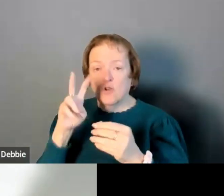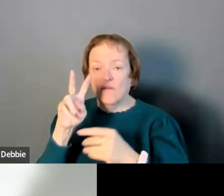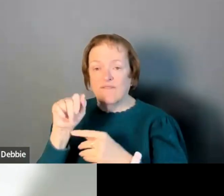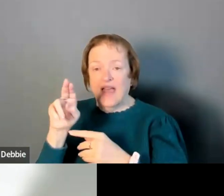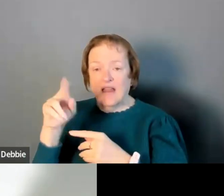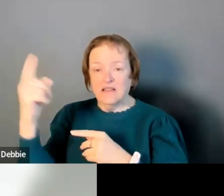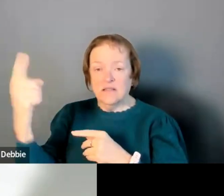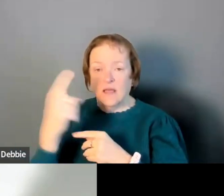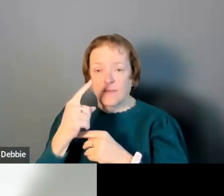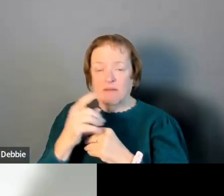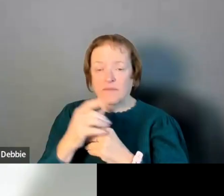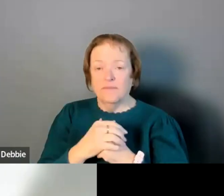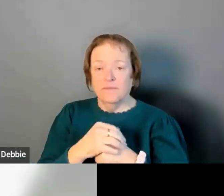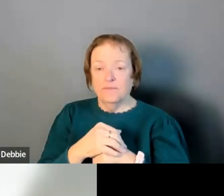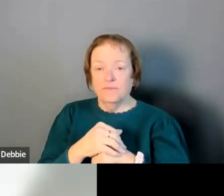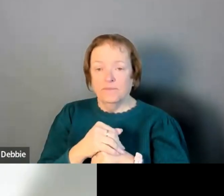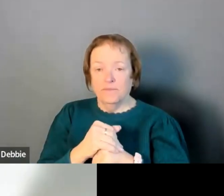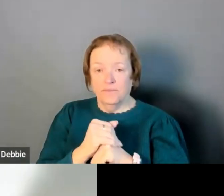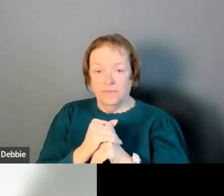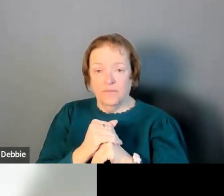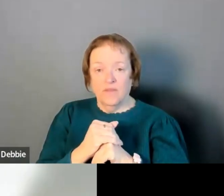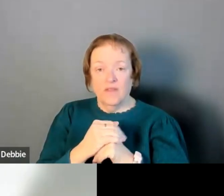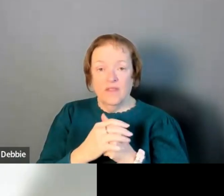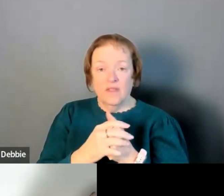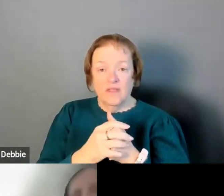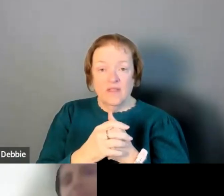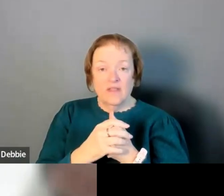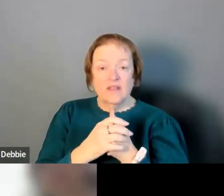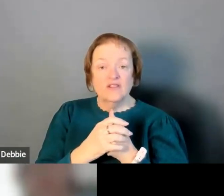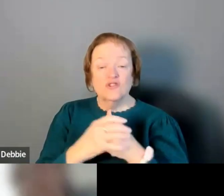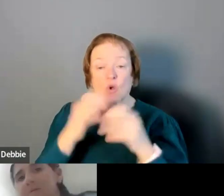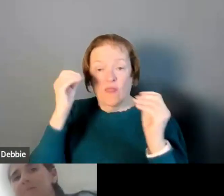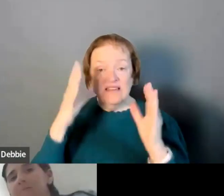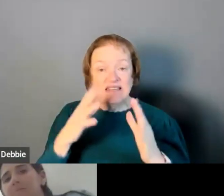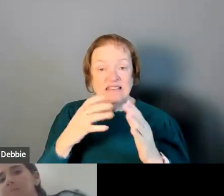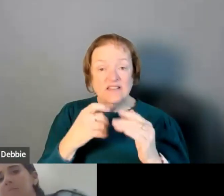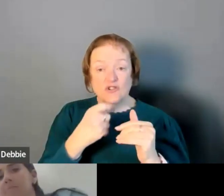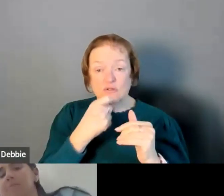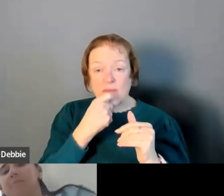And then you are going to take a micro the teacher's microphone, and you are going to connect it.